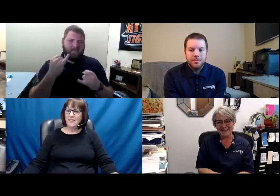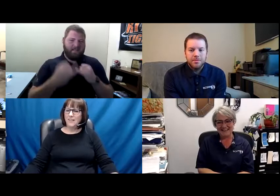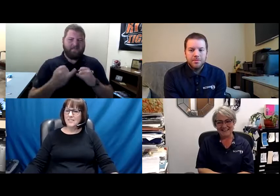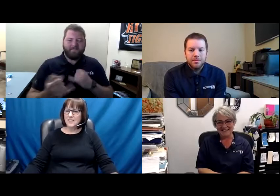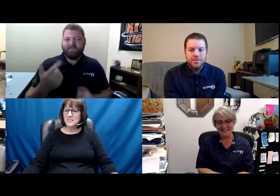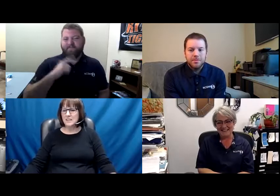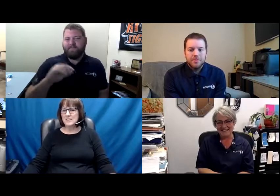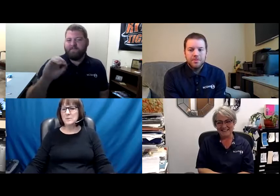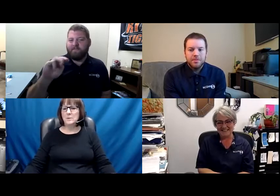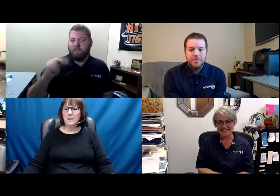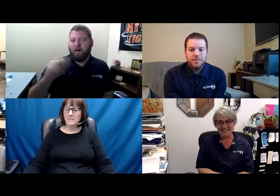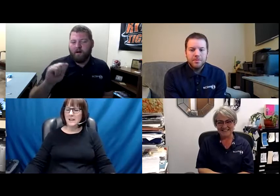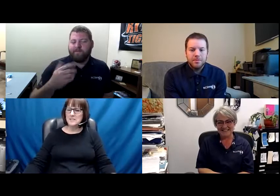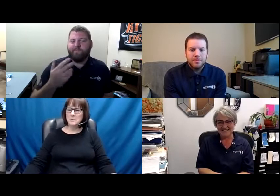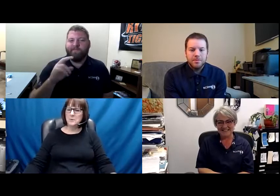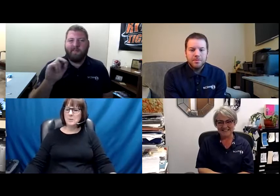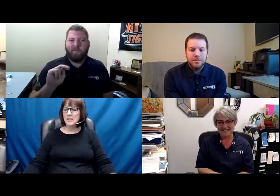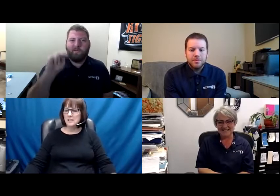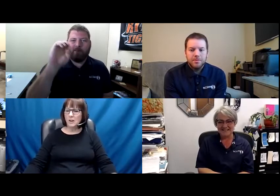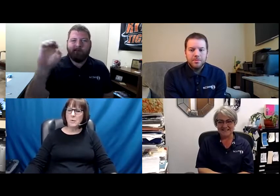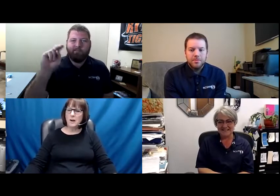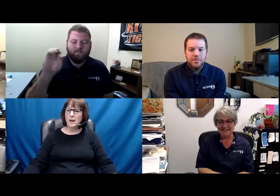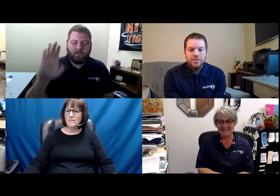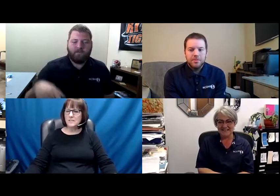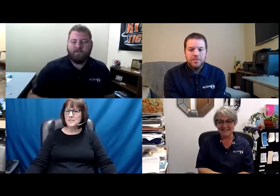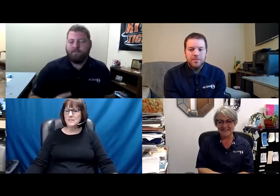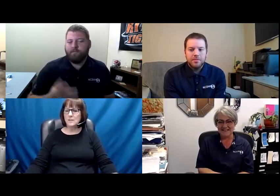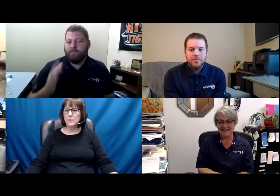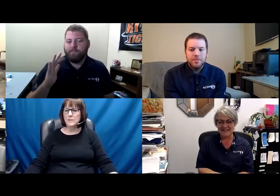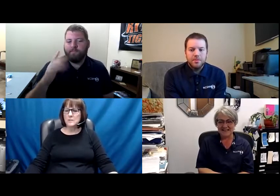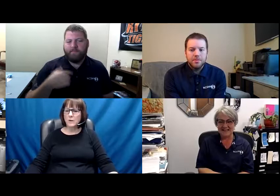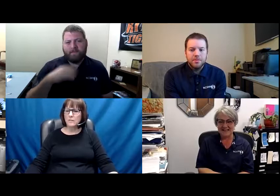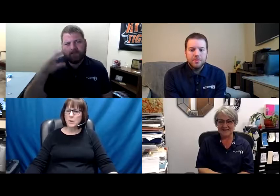Alright thanks a lot so last will be me Omaha office and the northeast part of Nebraska